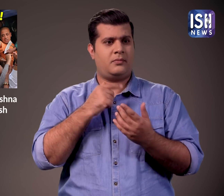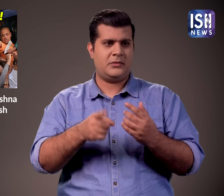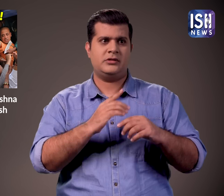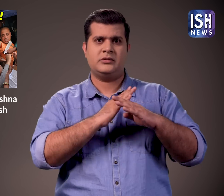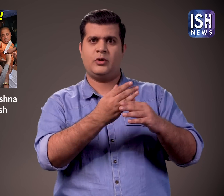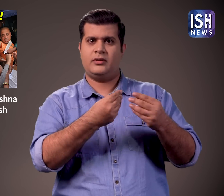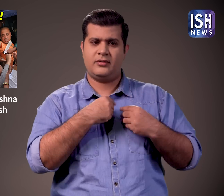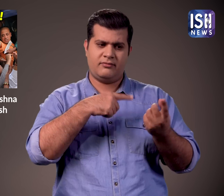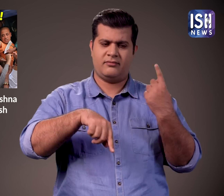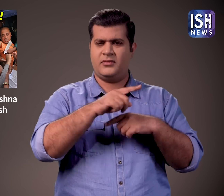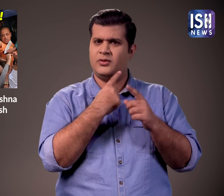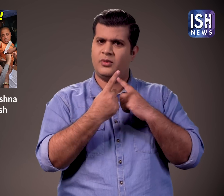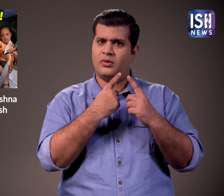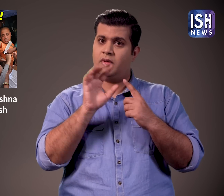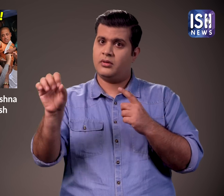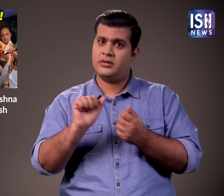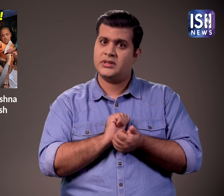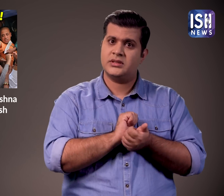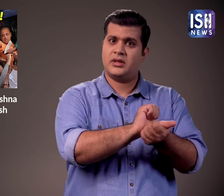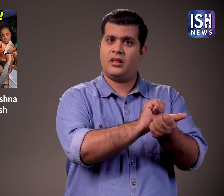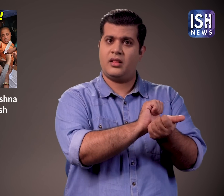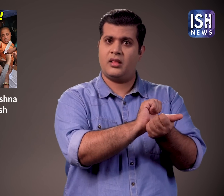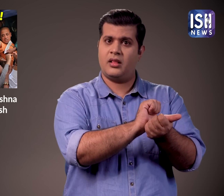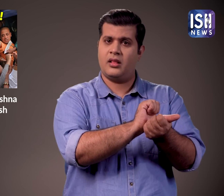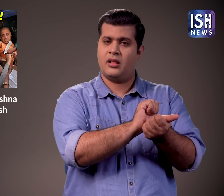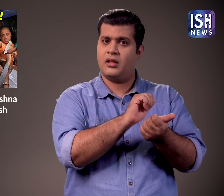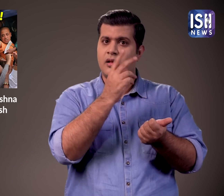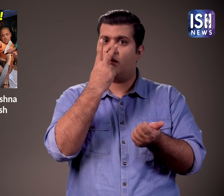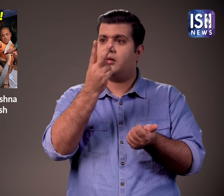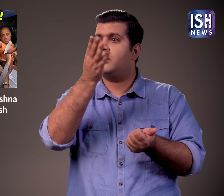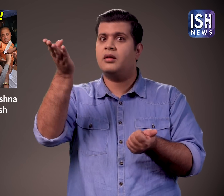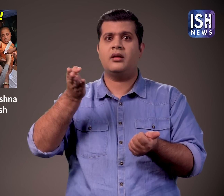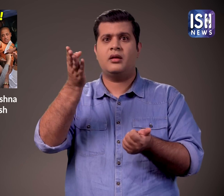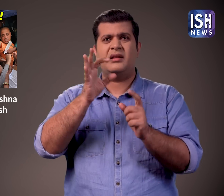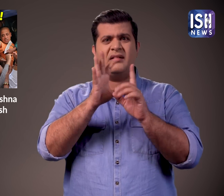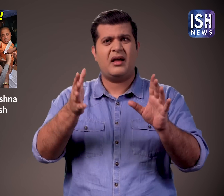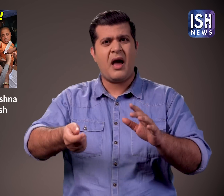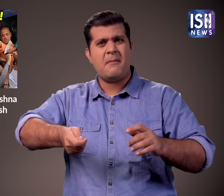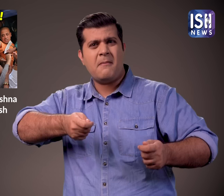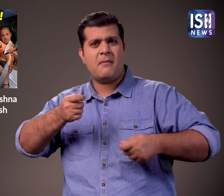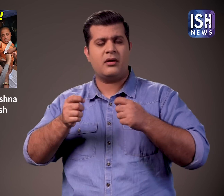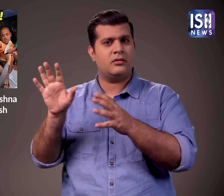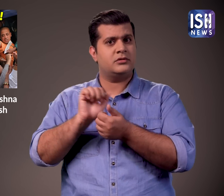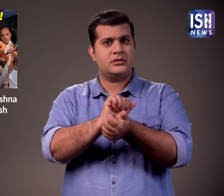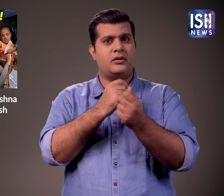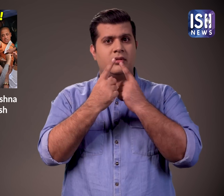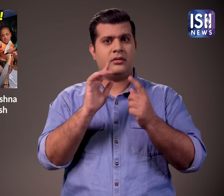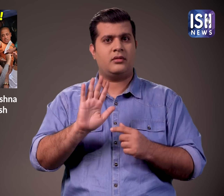He was just asking for protection and was arrested for that? and others who attacked the Hindus were not arrested.